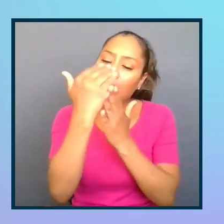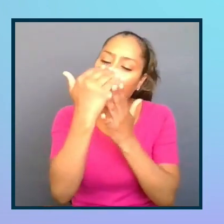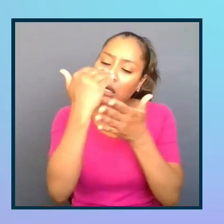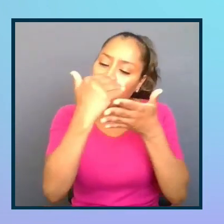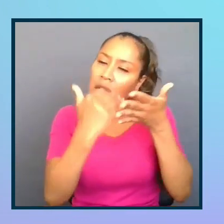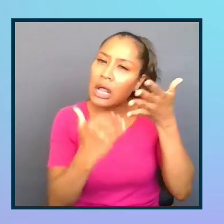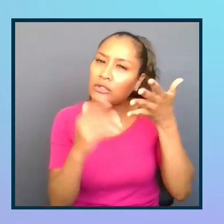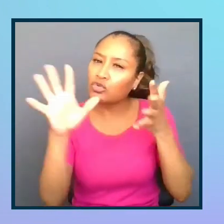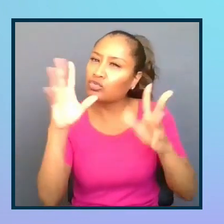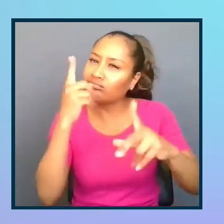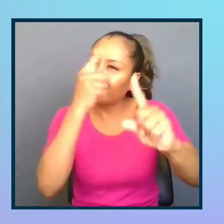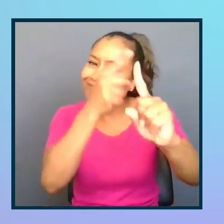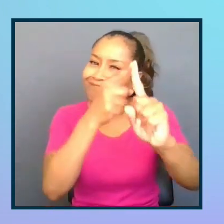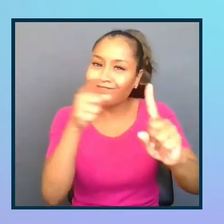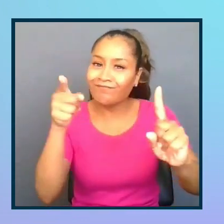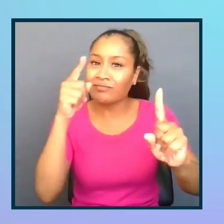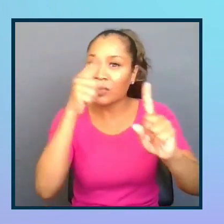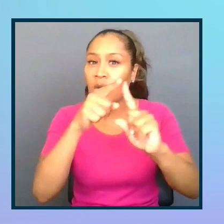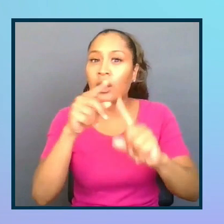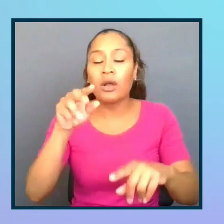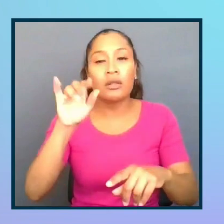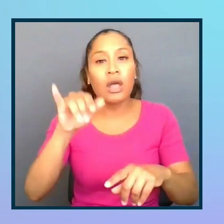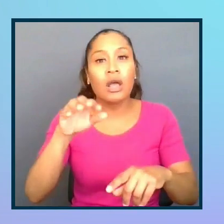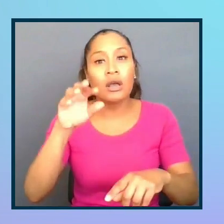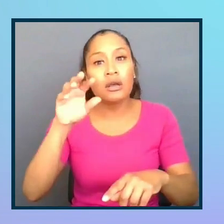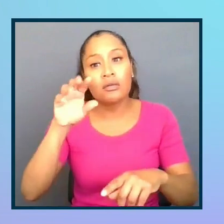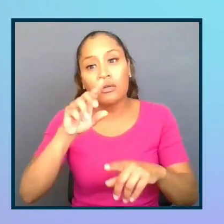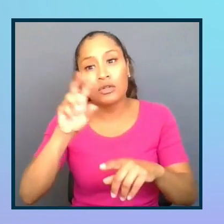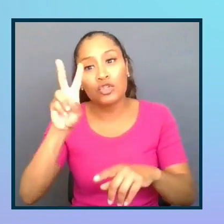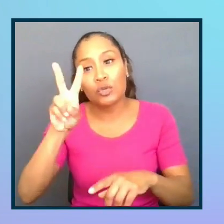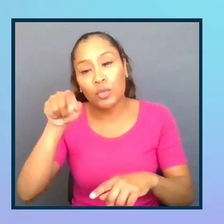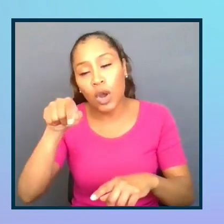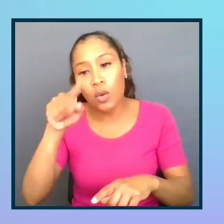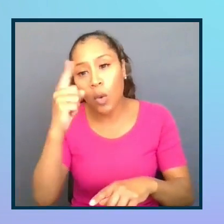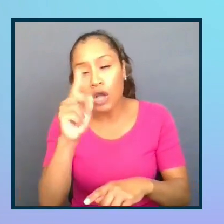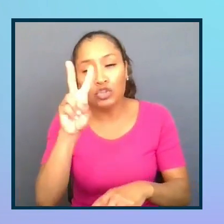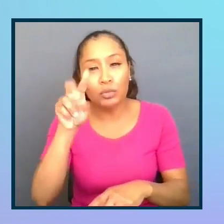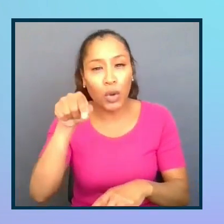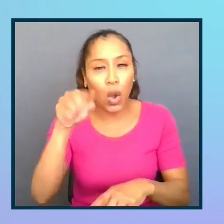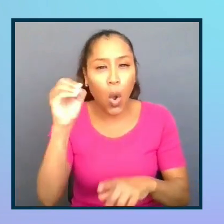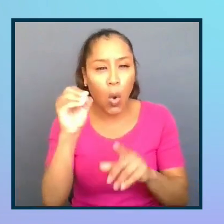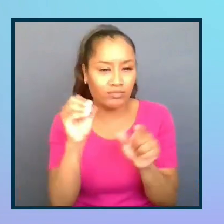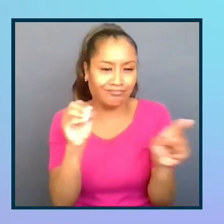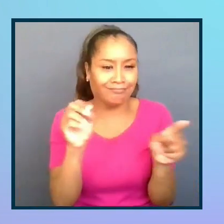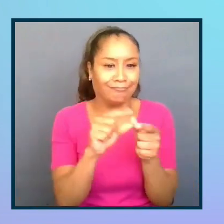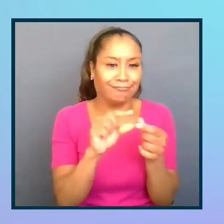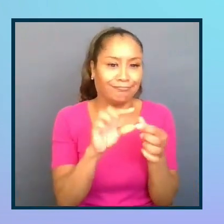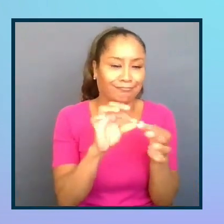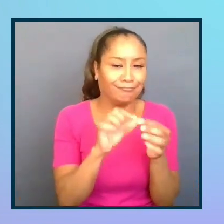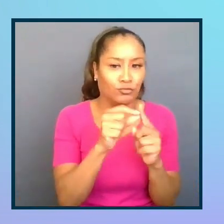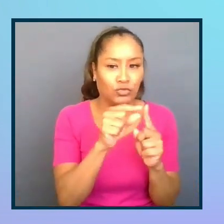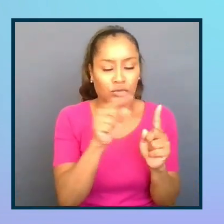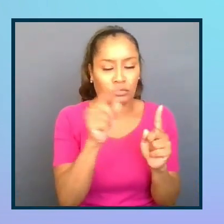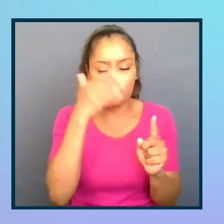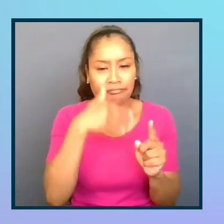Are you aiming for WCAG 2.1 or are you aiming for 2.0, and has that changed throughout your accessibility journey